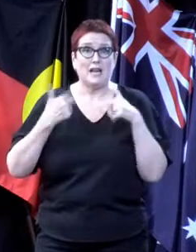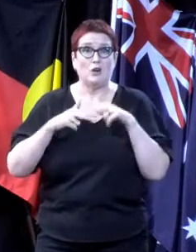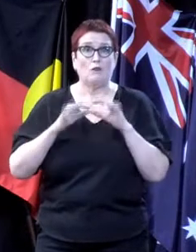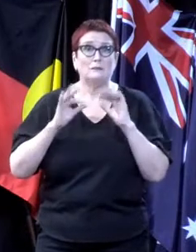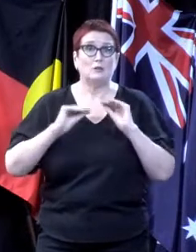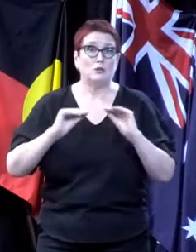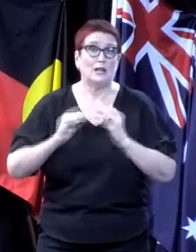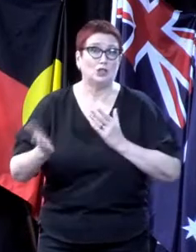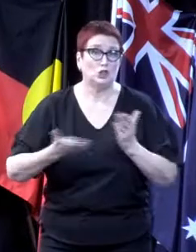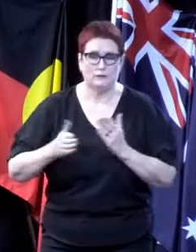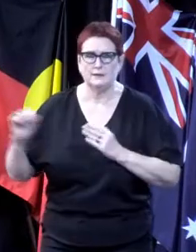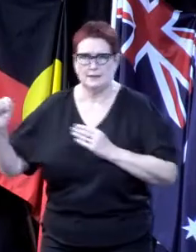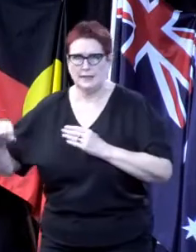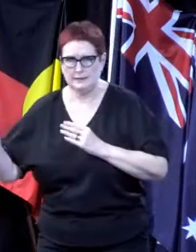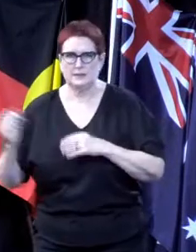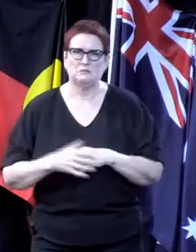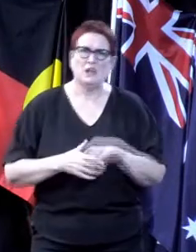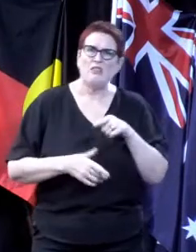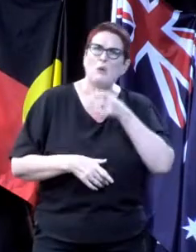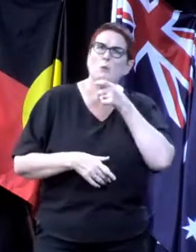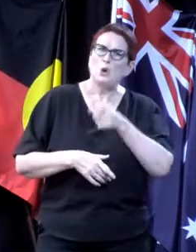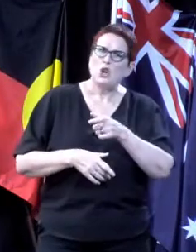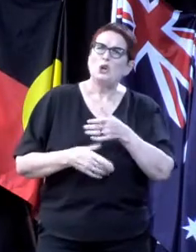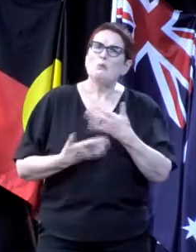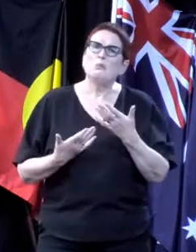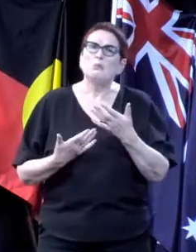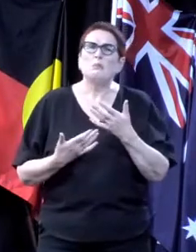And that's terminology which is being phased out